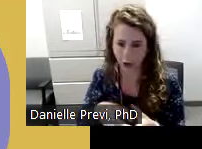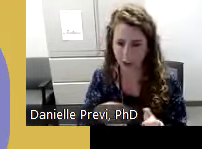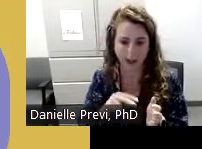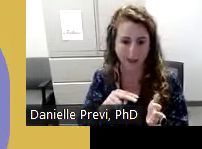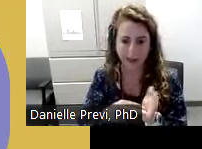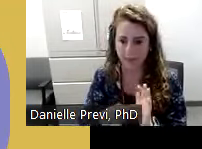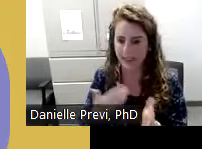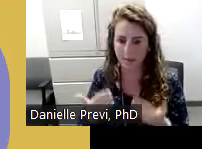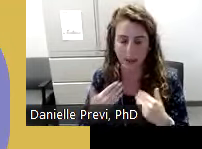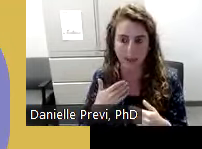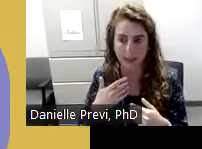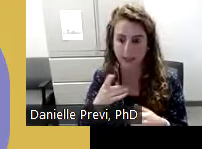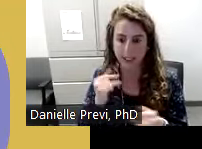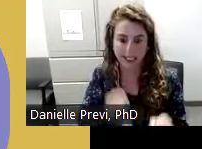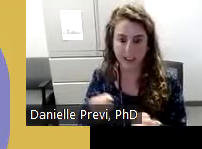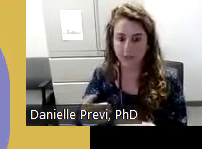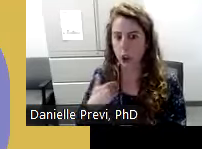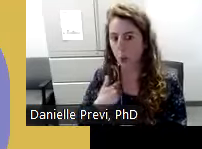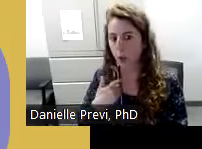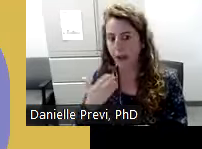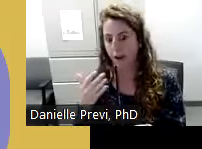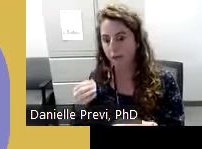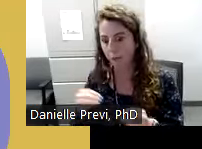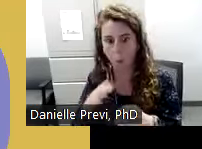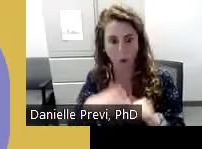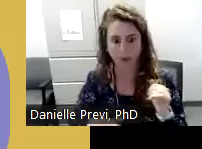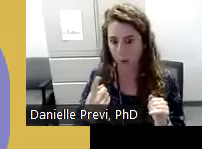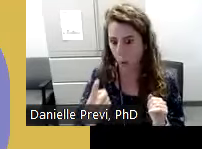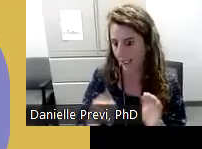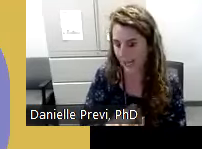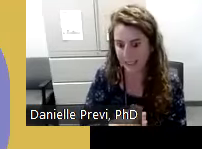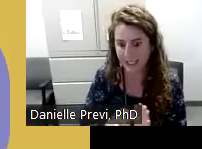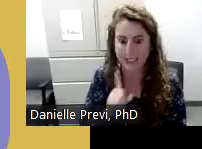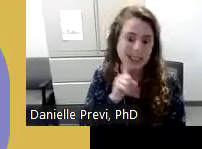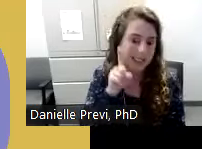Intersectionality which essentially, of course, refers to individuals that have